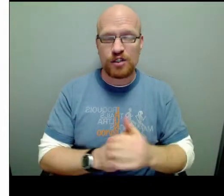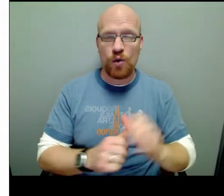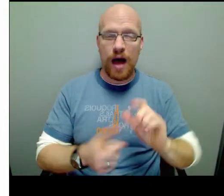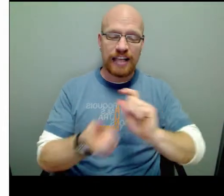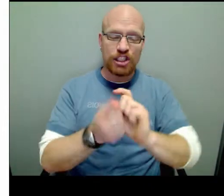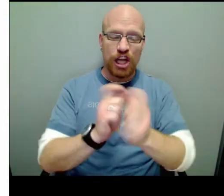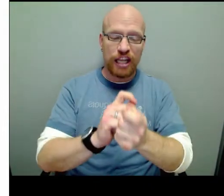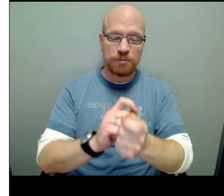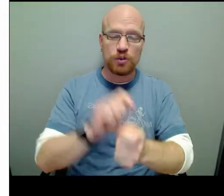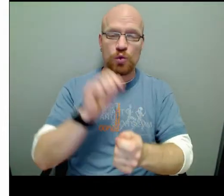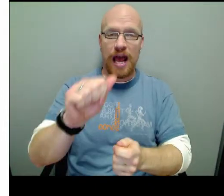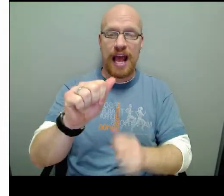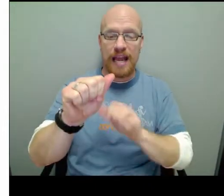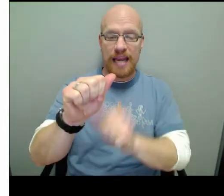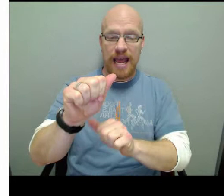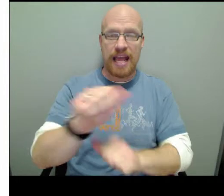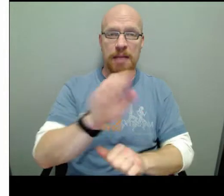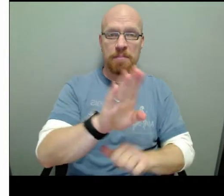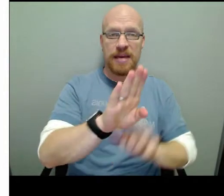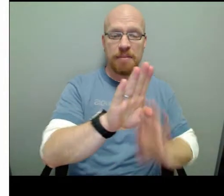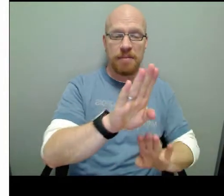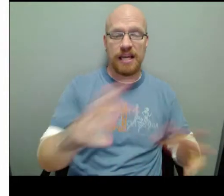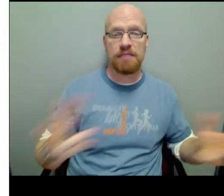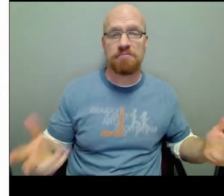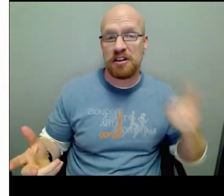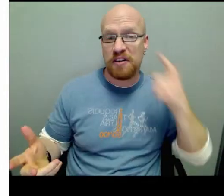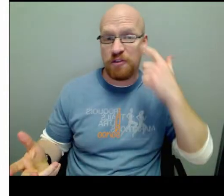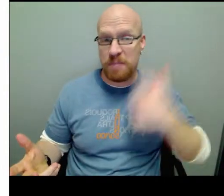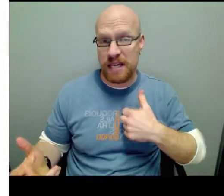[Noise] So I change them to a and a, b and b for me.